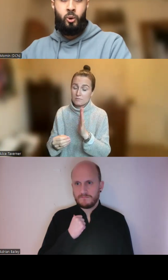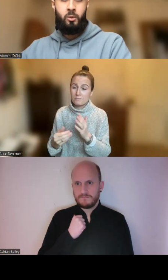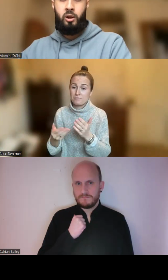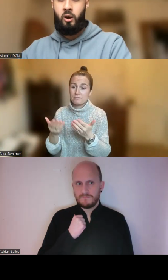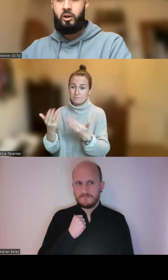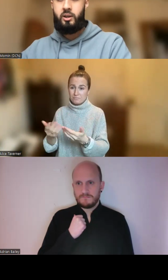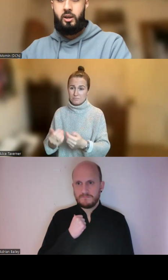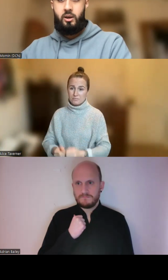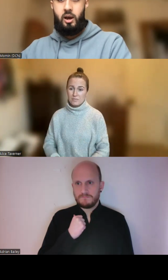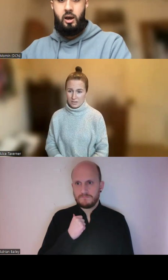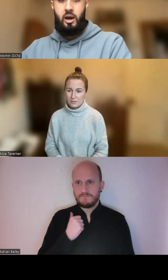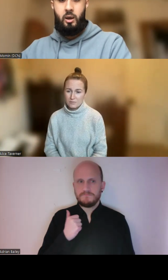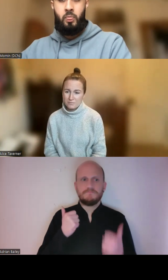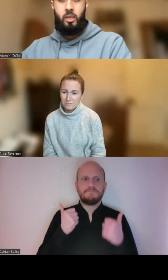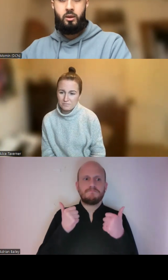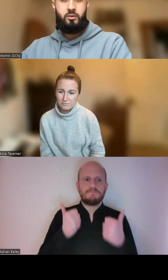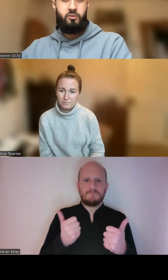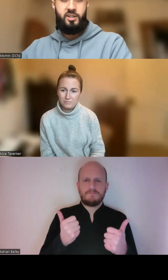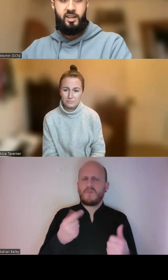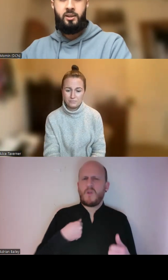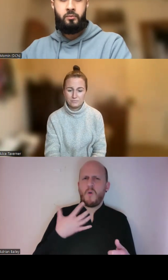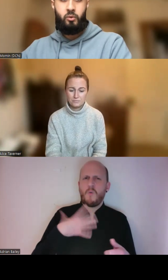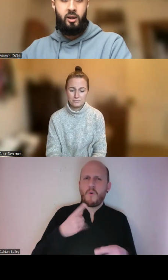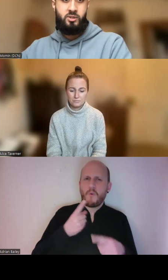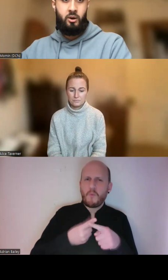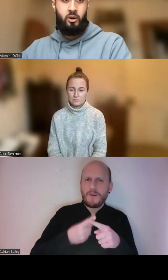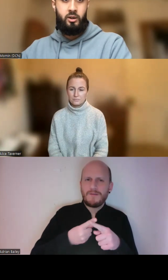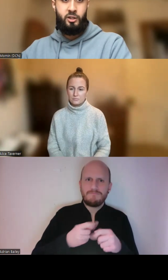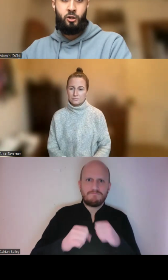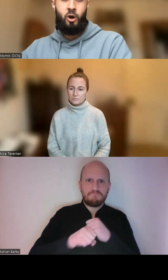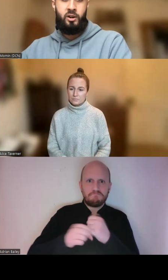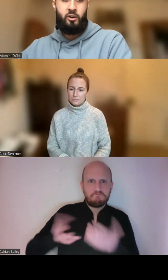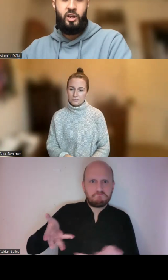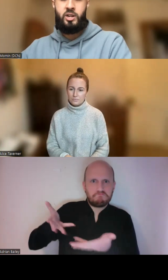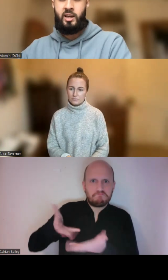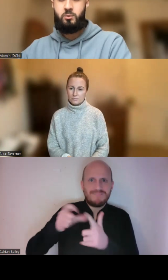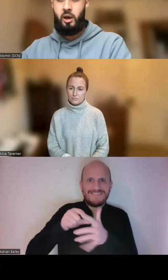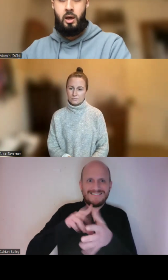A quick plug for Dean who's our digital content creation expert